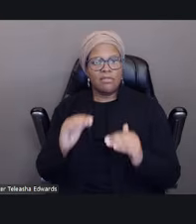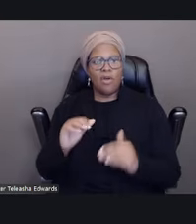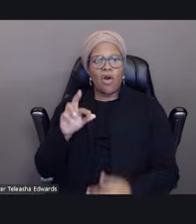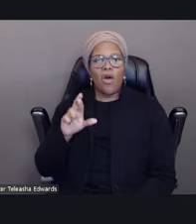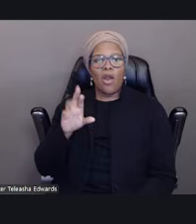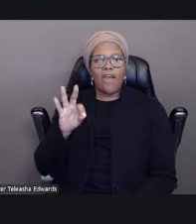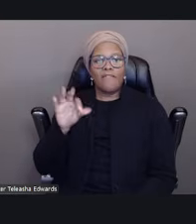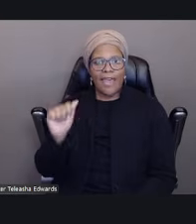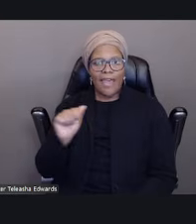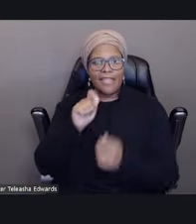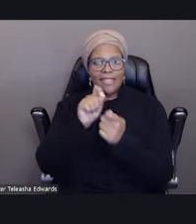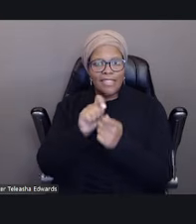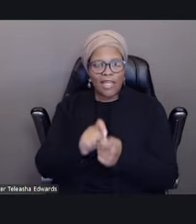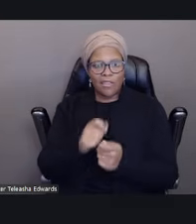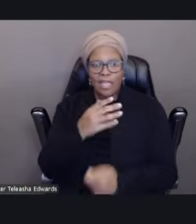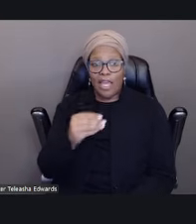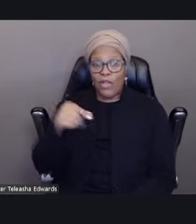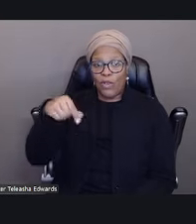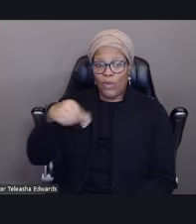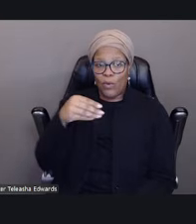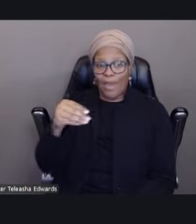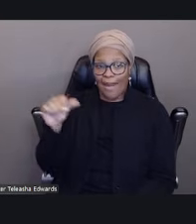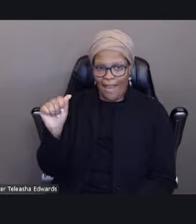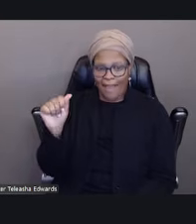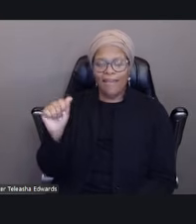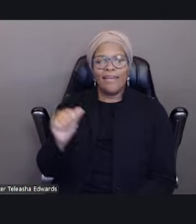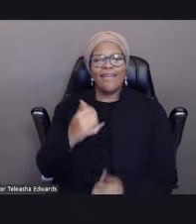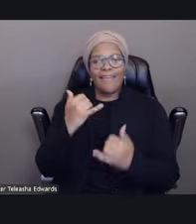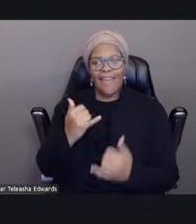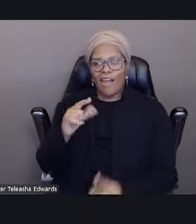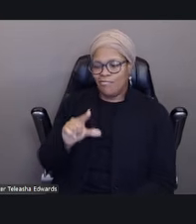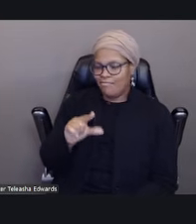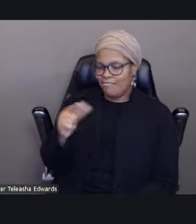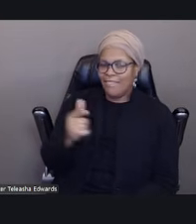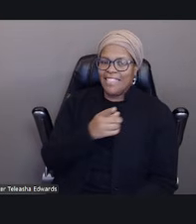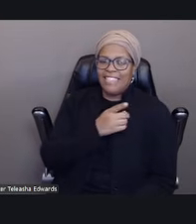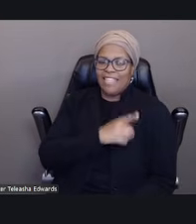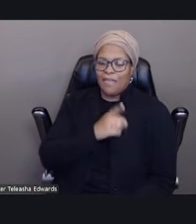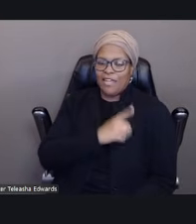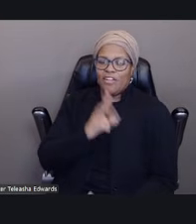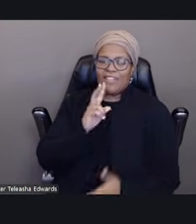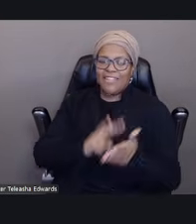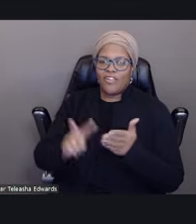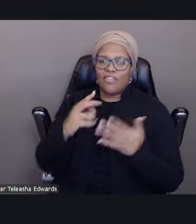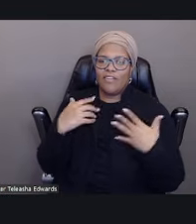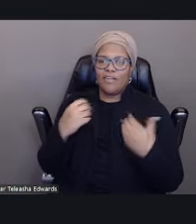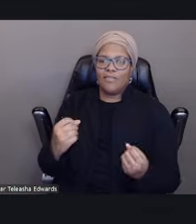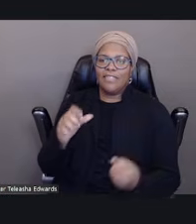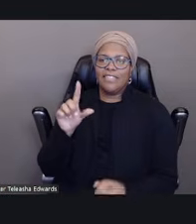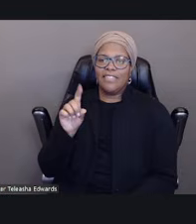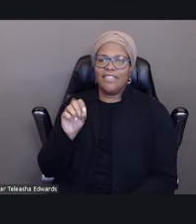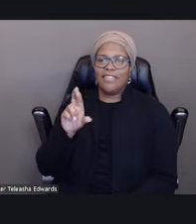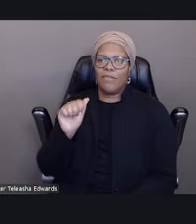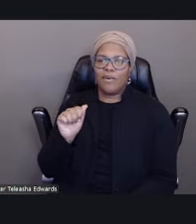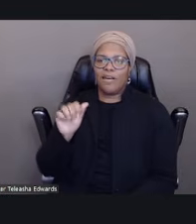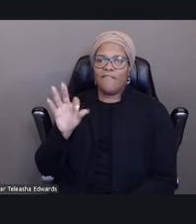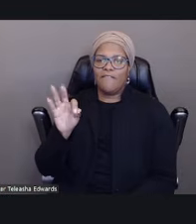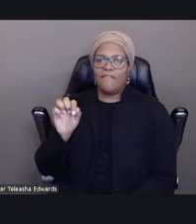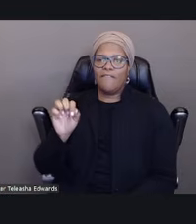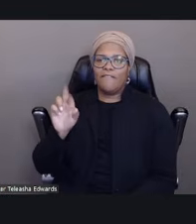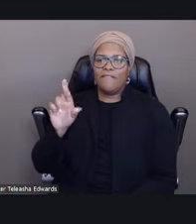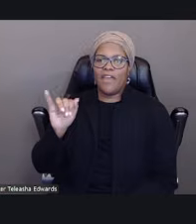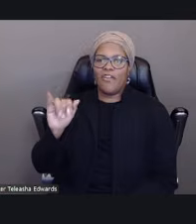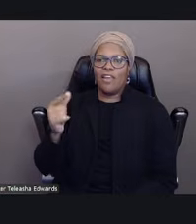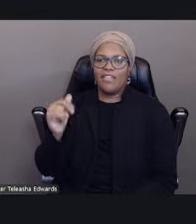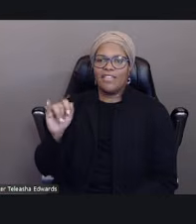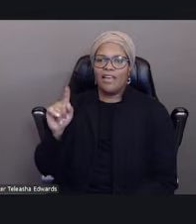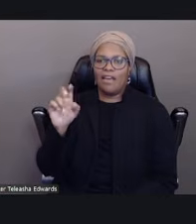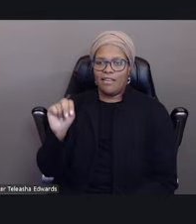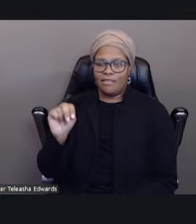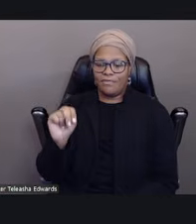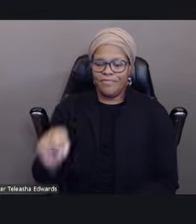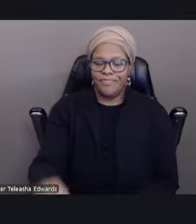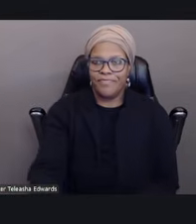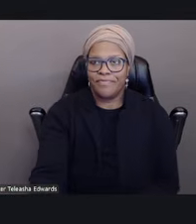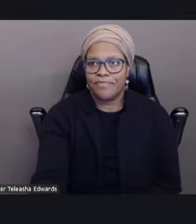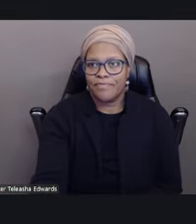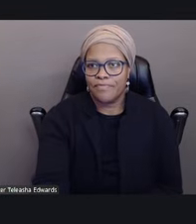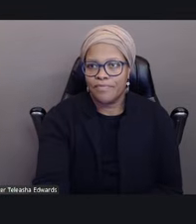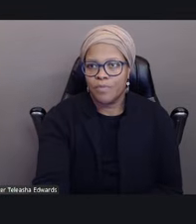a Q&A. At this time, I would like to turn it over to Deputy Secretary of Health Debra Farrington.